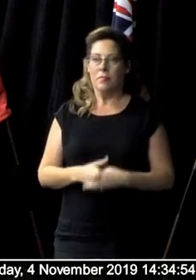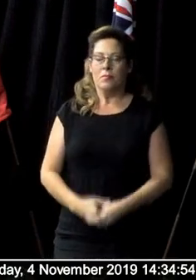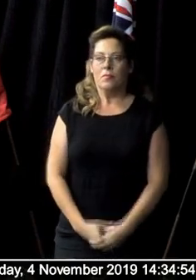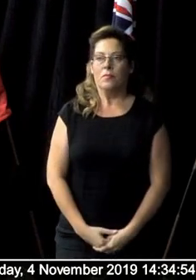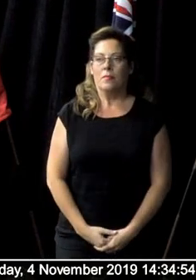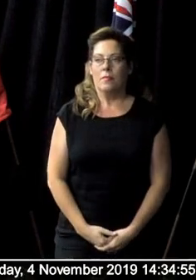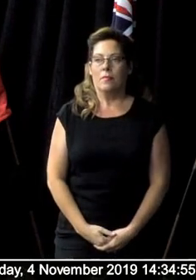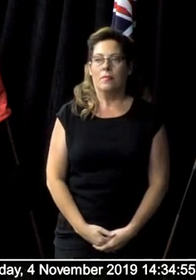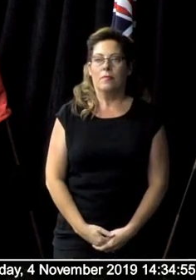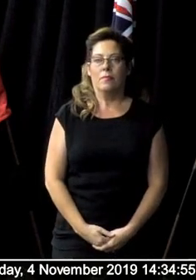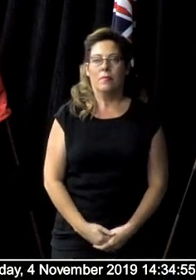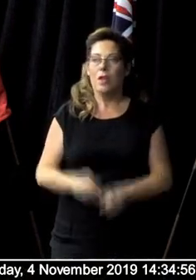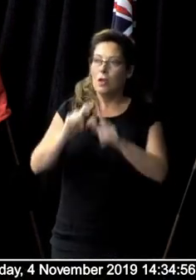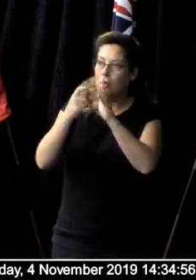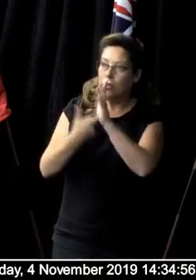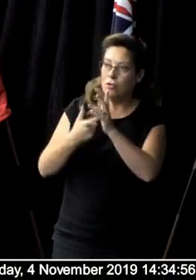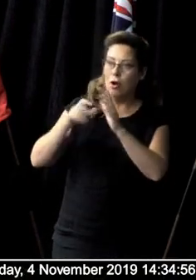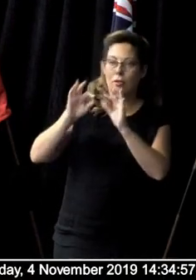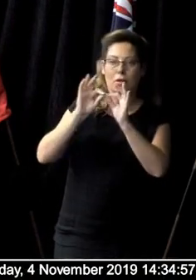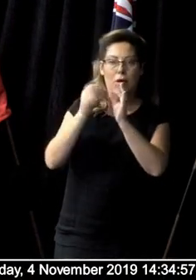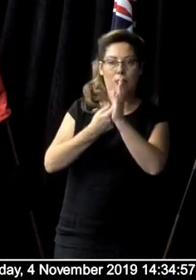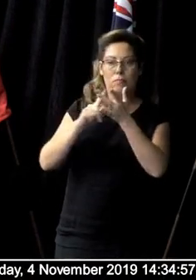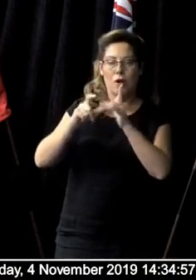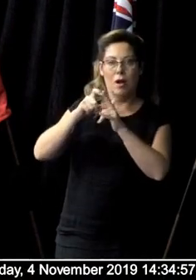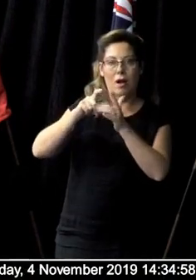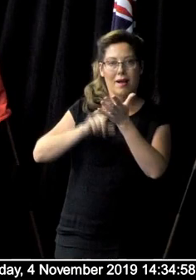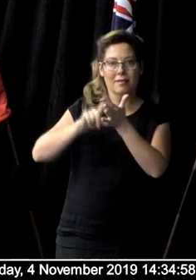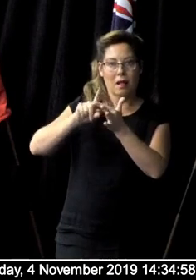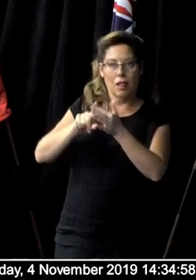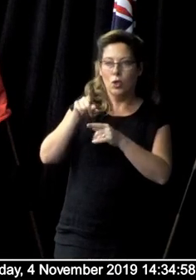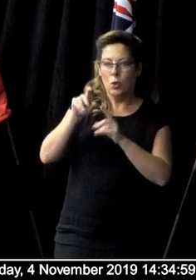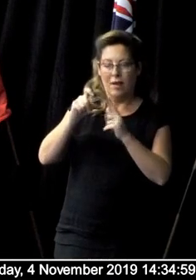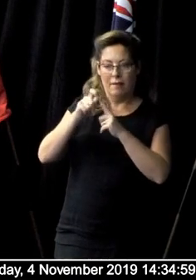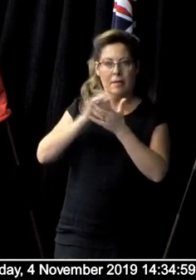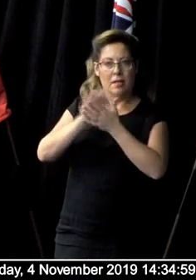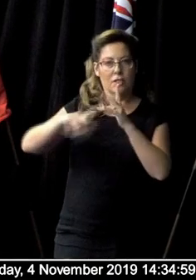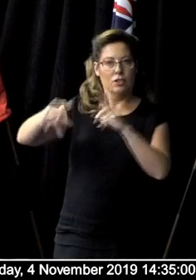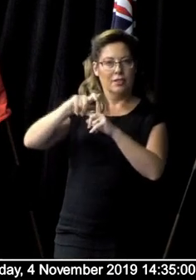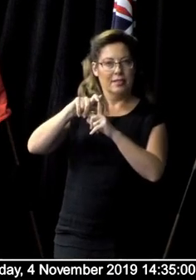Dr Bridle, do you hold a Doctor of Philosophy awarded in 2004 through the